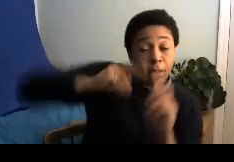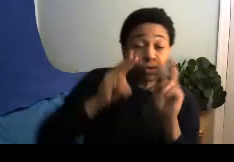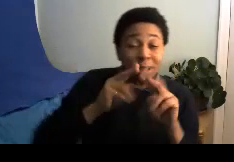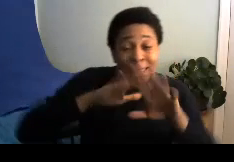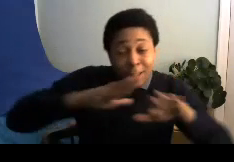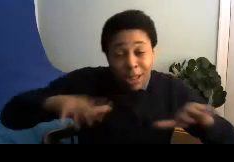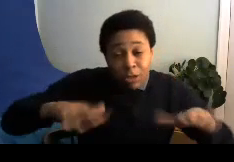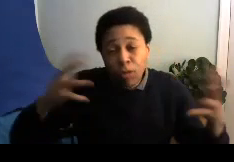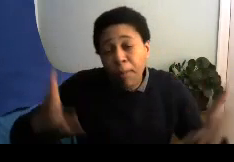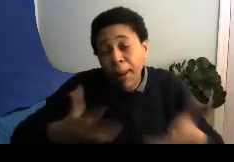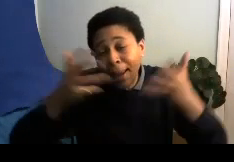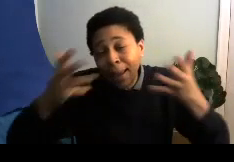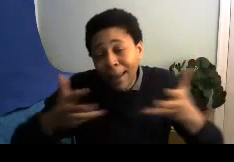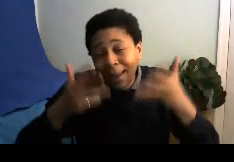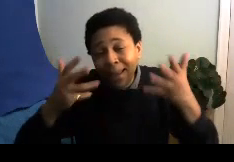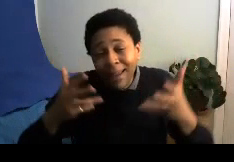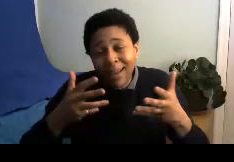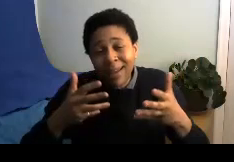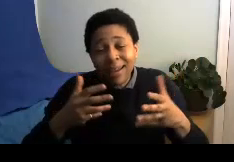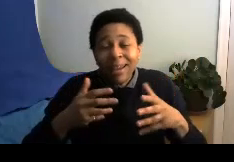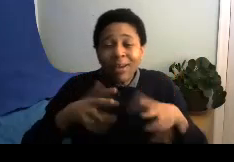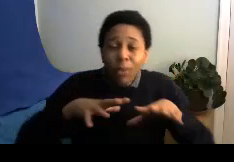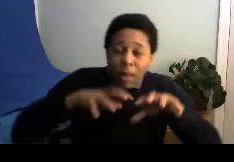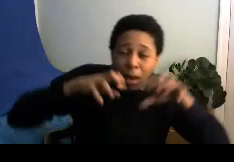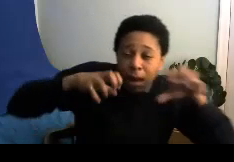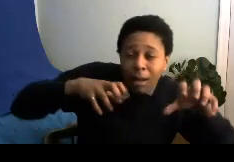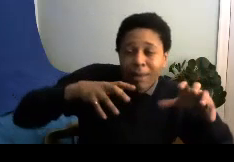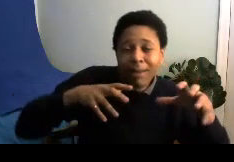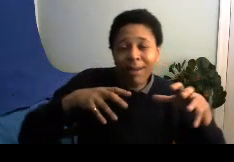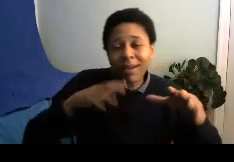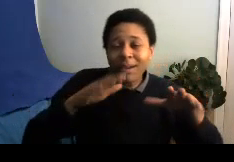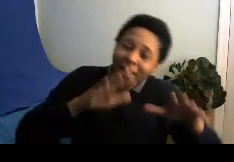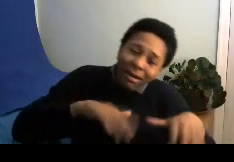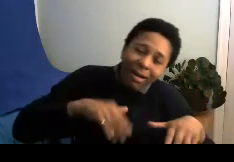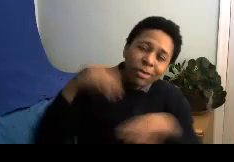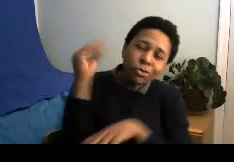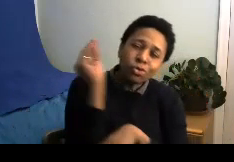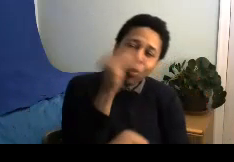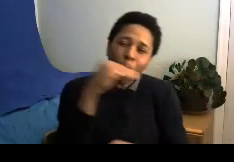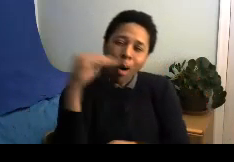lion that's really docile, and you know, swans and flamingos